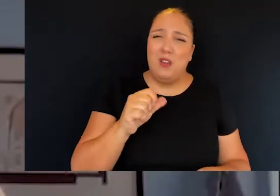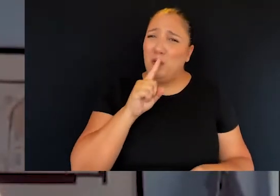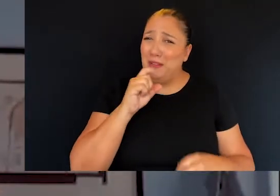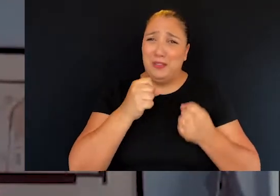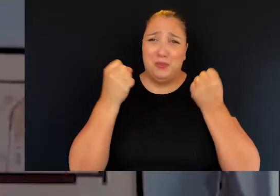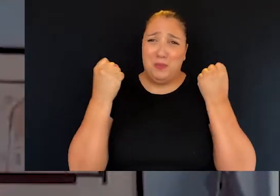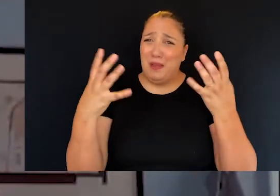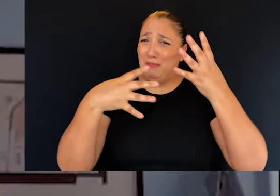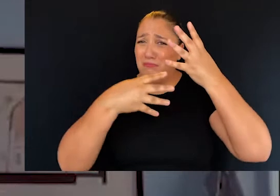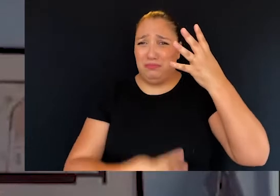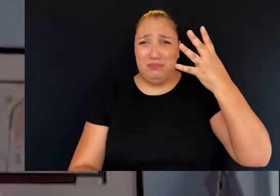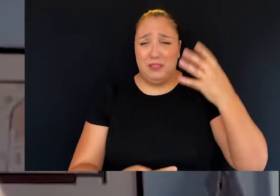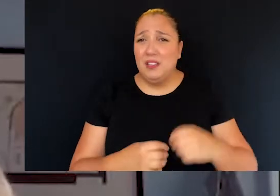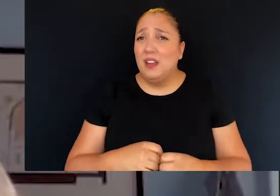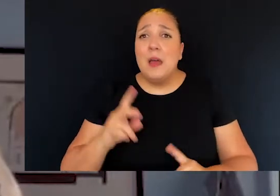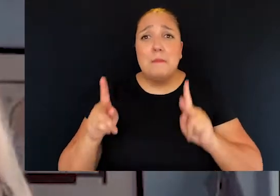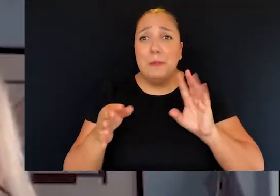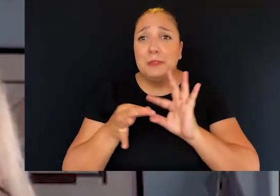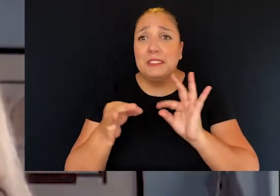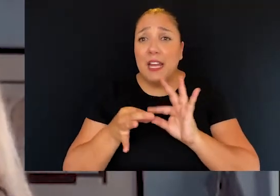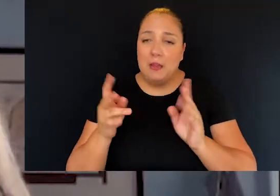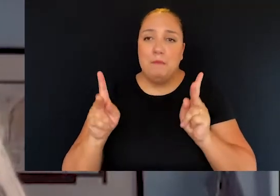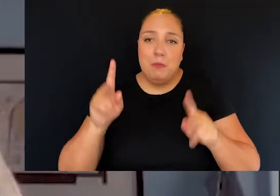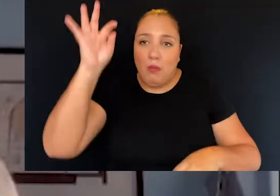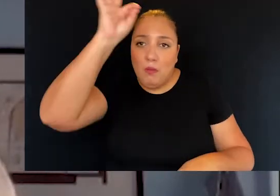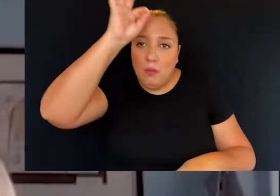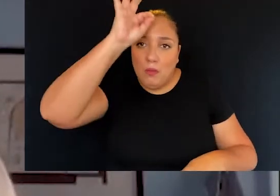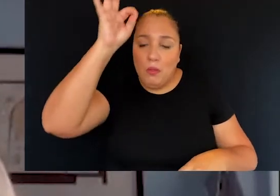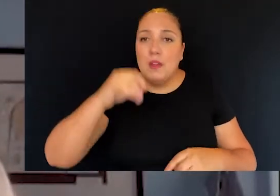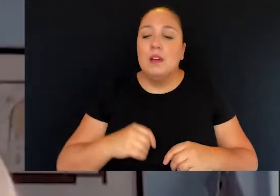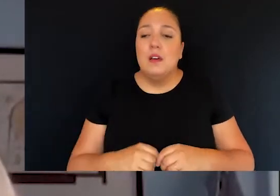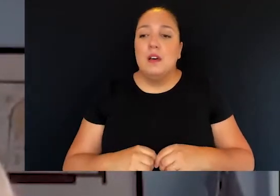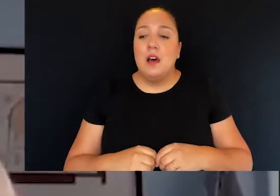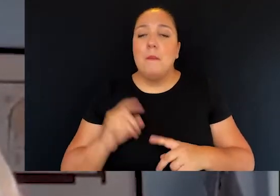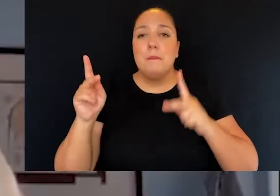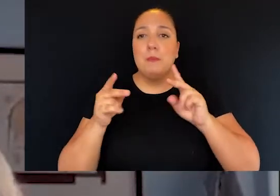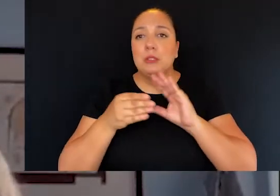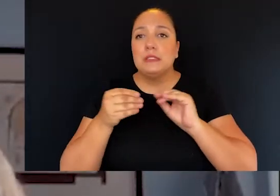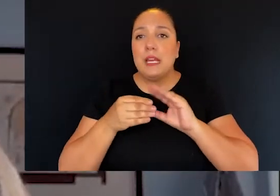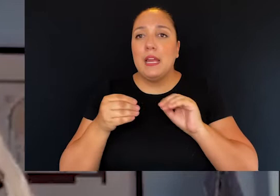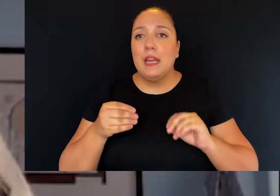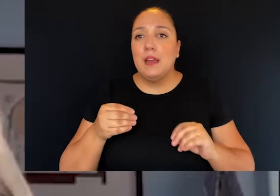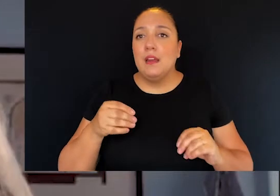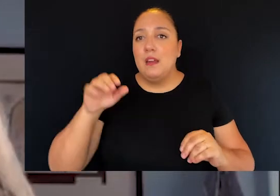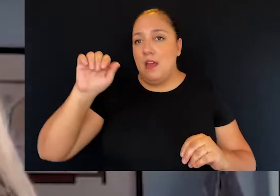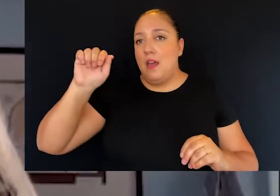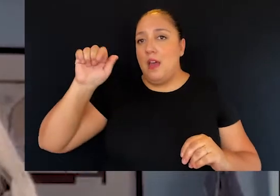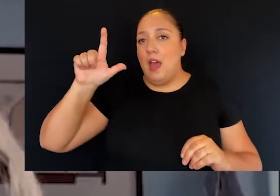There's people saying, and a lot of people don't realize, but people will say somebody who has albinism,